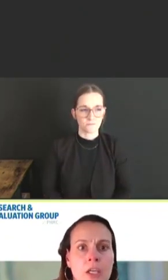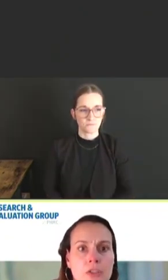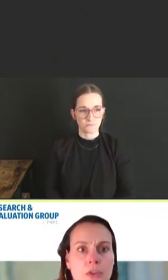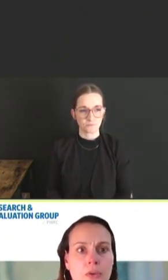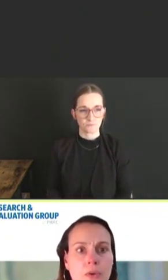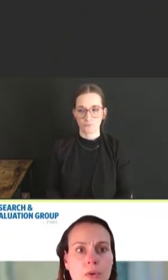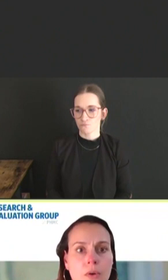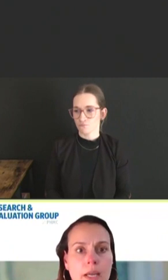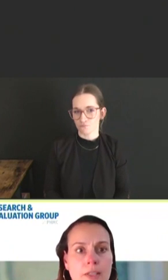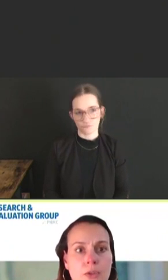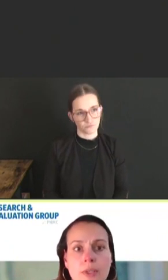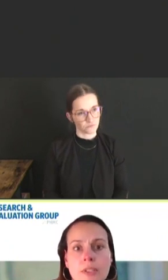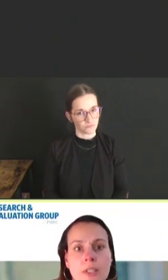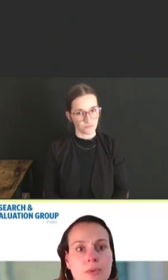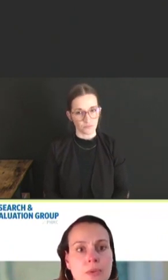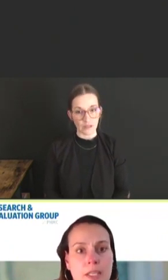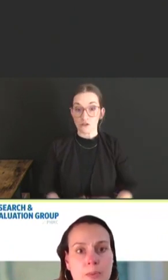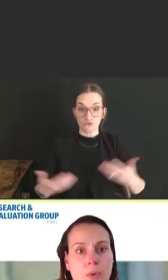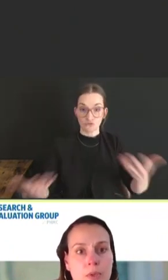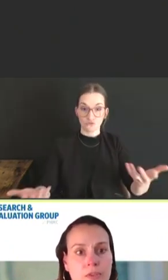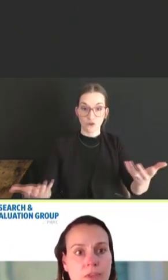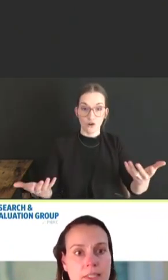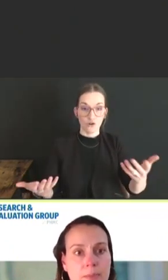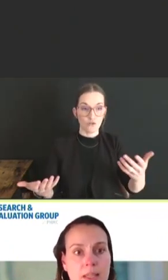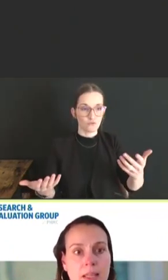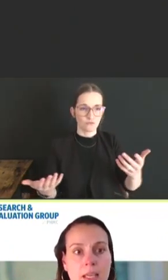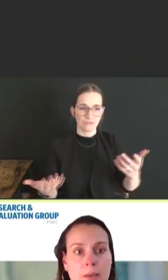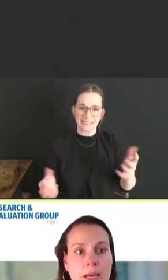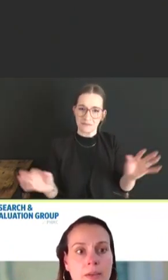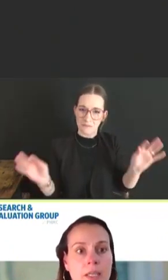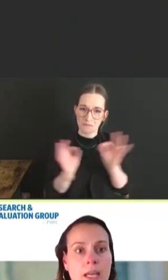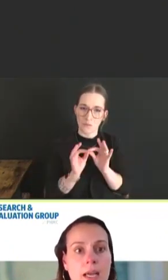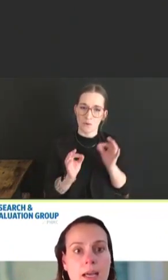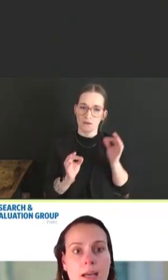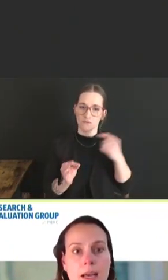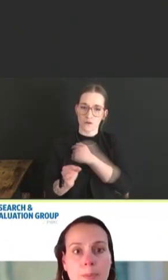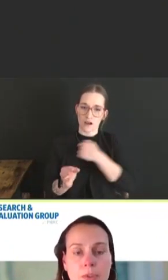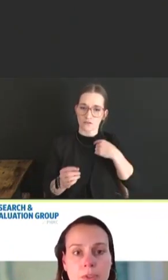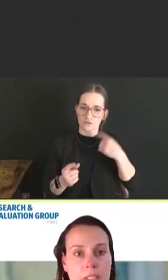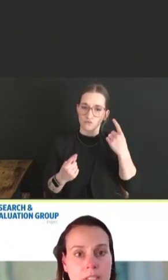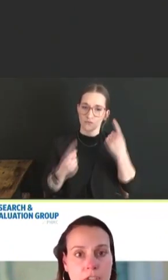So, it's always going to be really important for us to be thinking about opportunities to